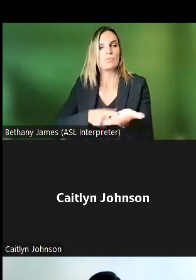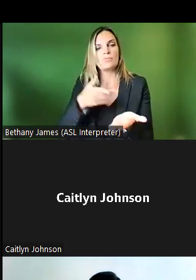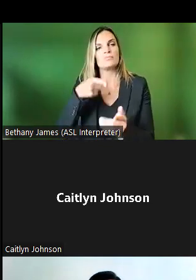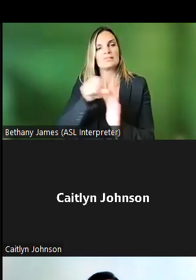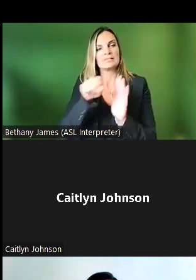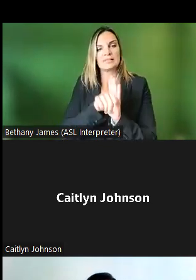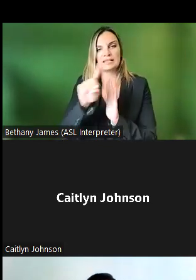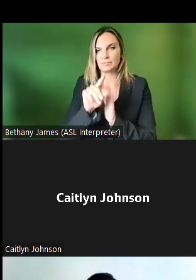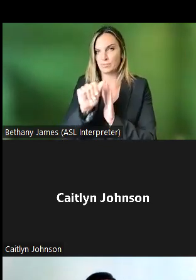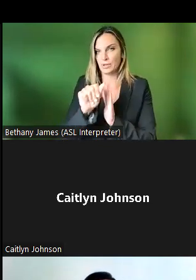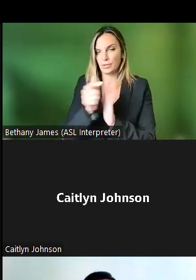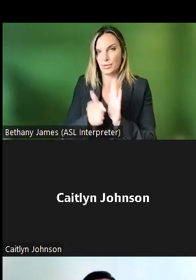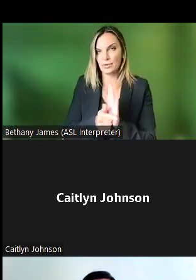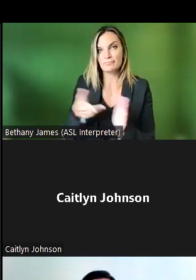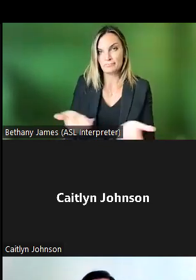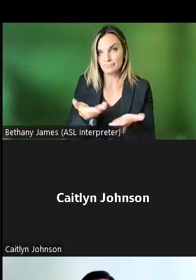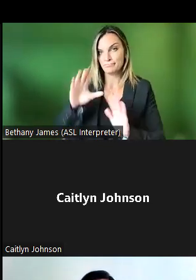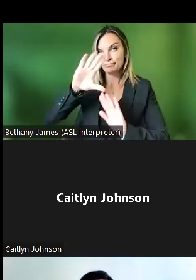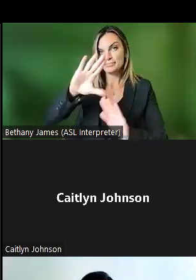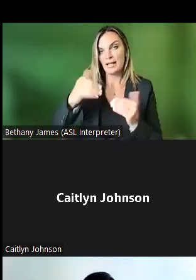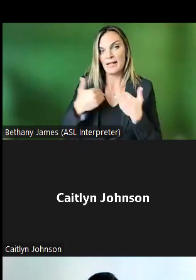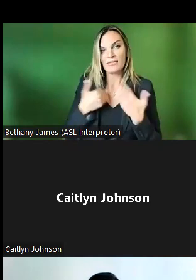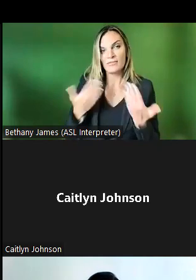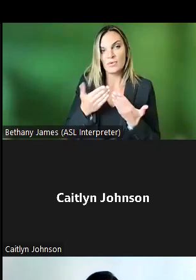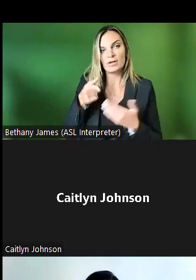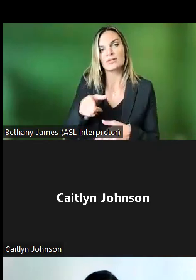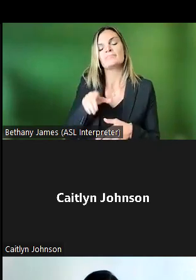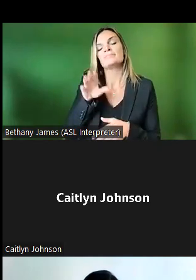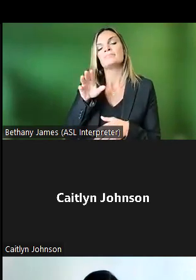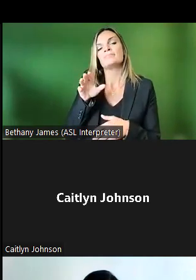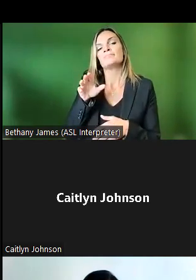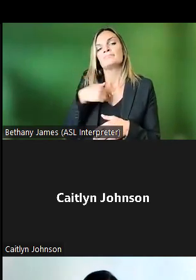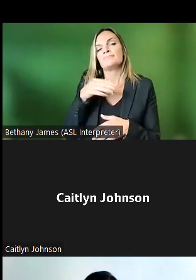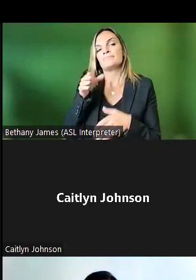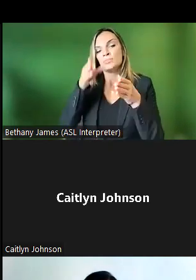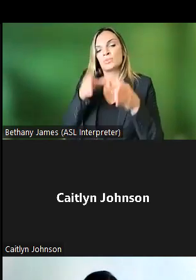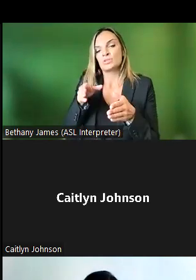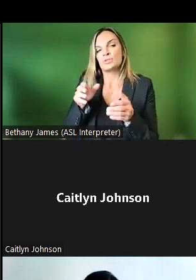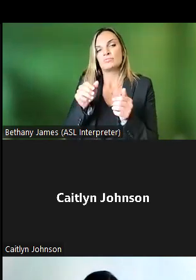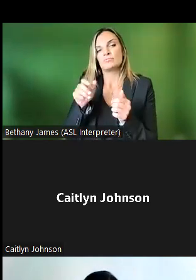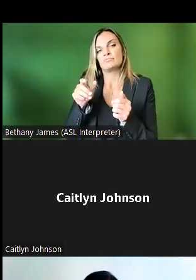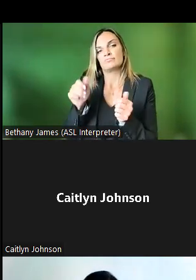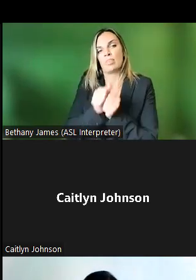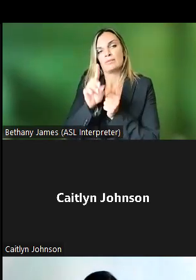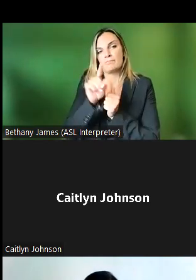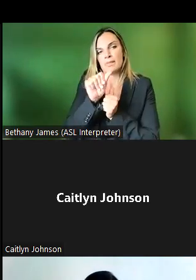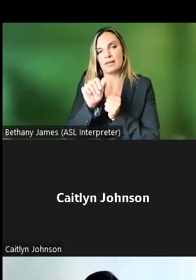In Michigan, we have what's known as the Michigan Persons With Disabilities Civil Rights Act, and that was enacted in 1976.